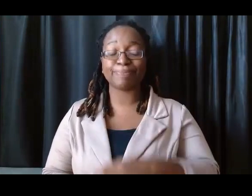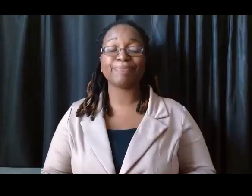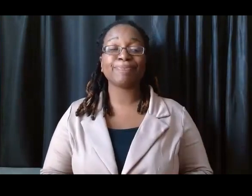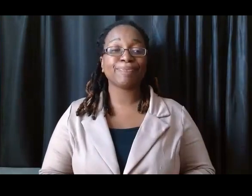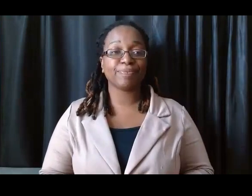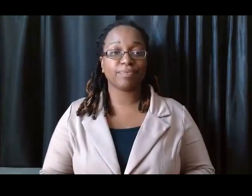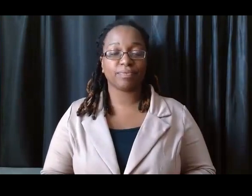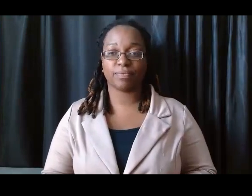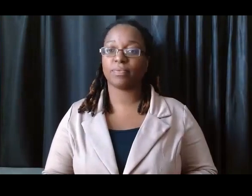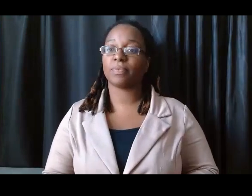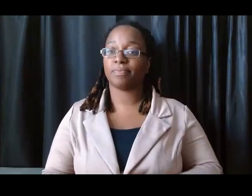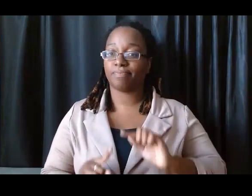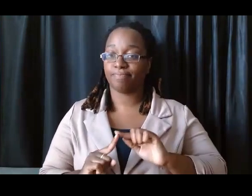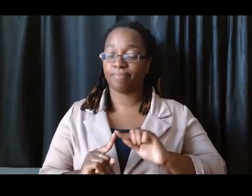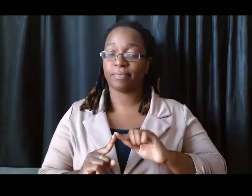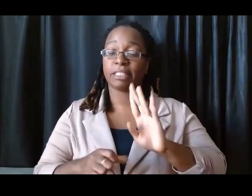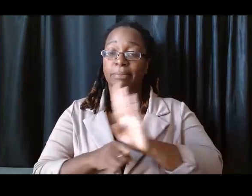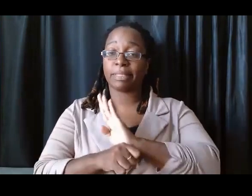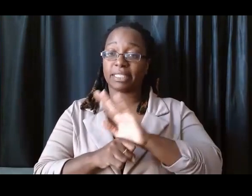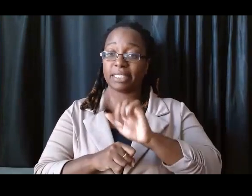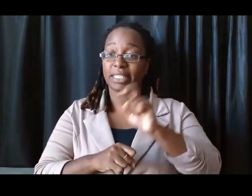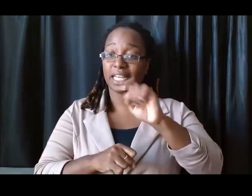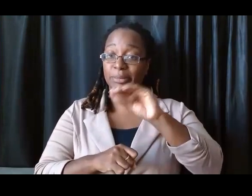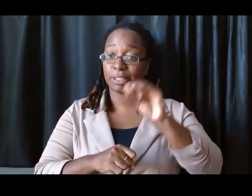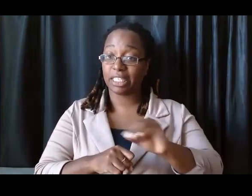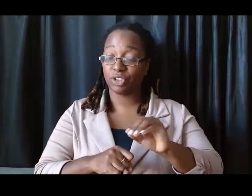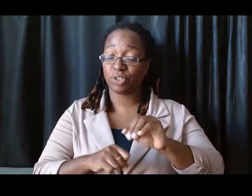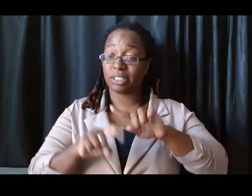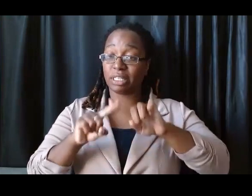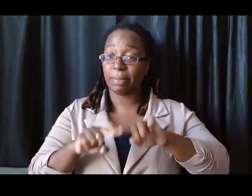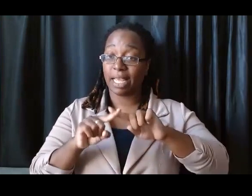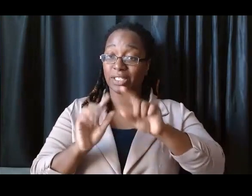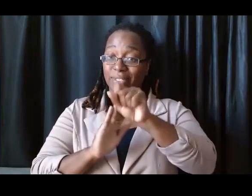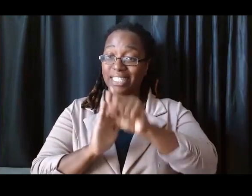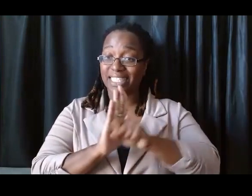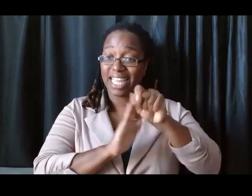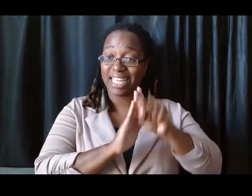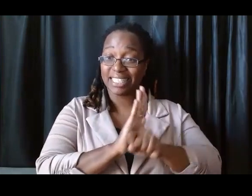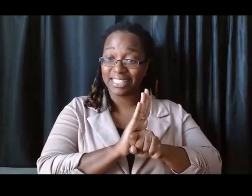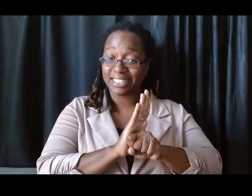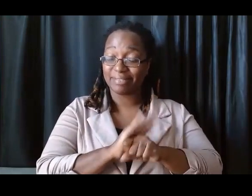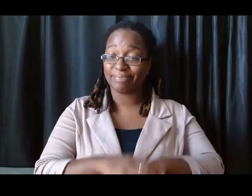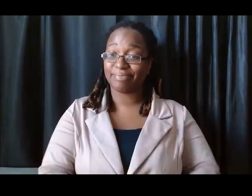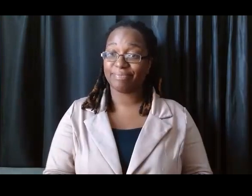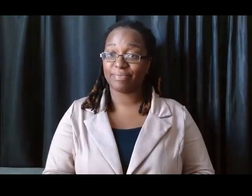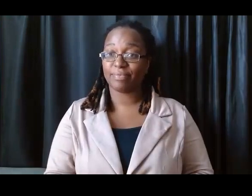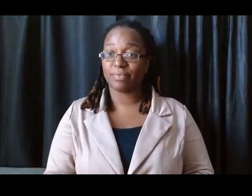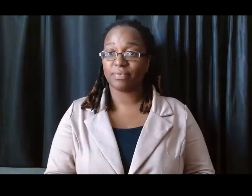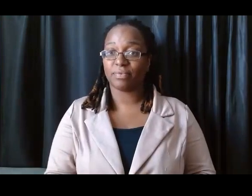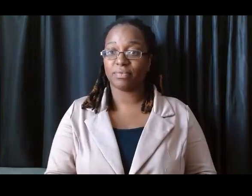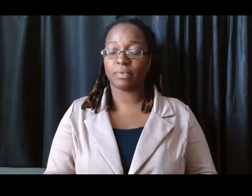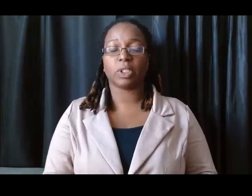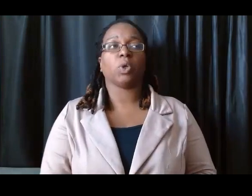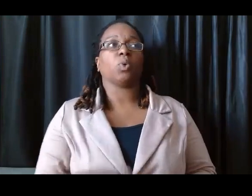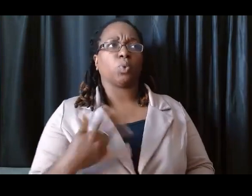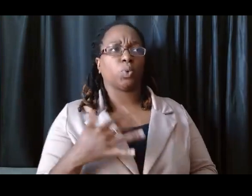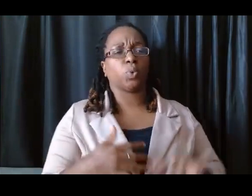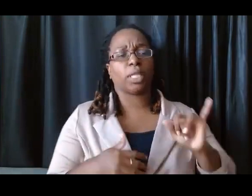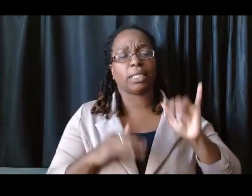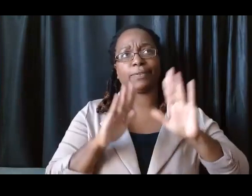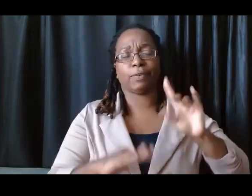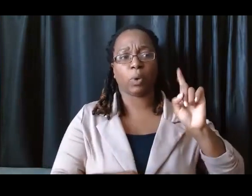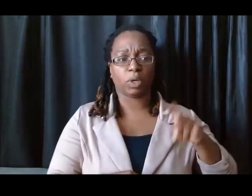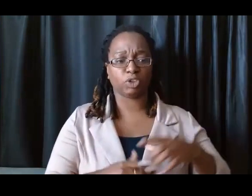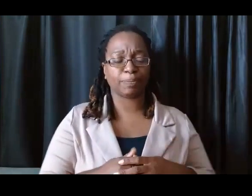Does the state tax vary from state to state? Great question.